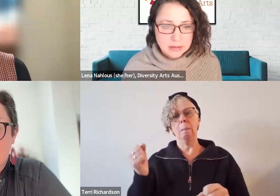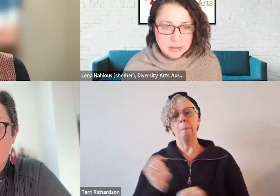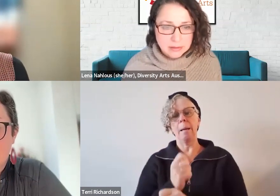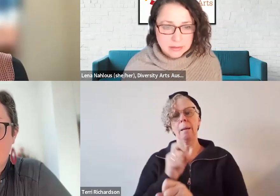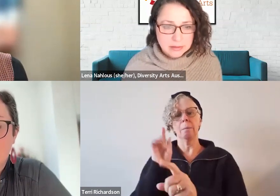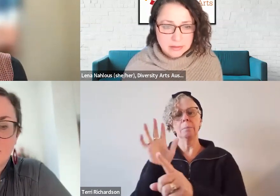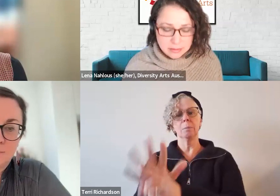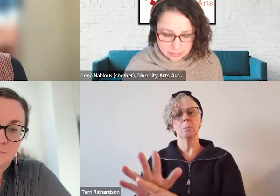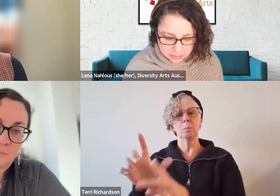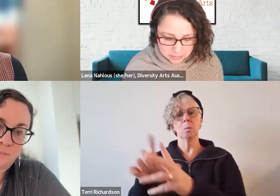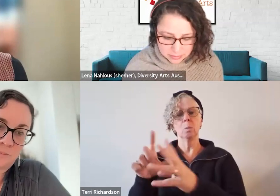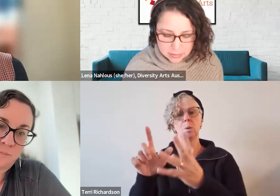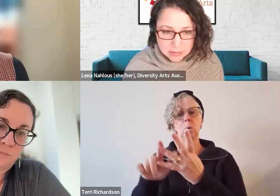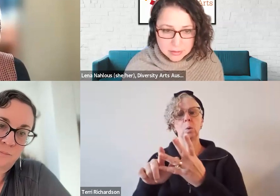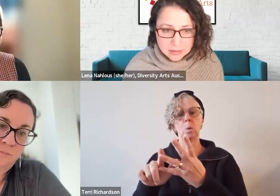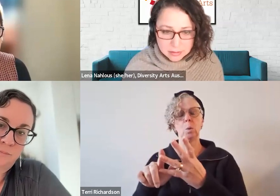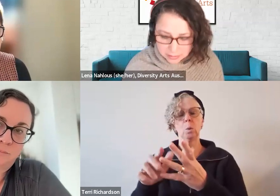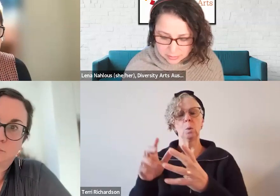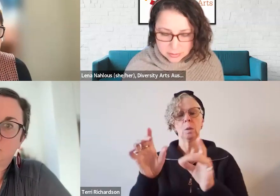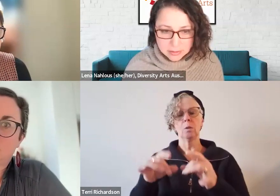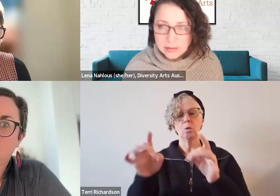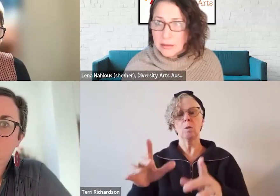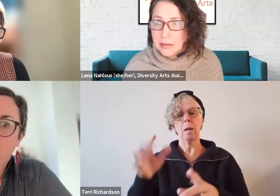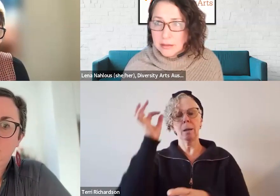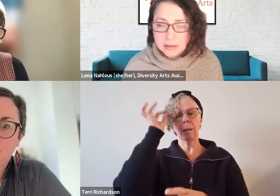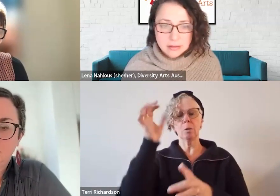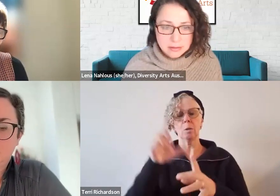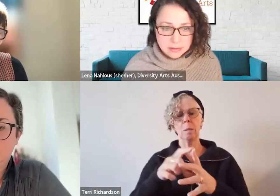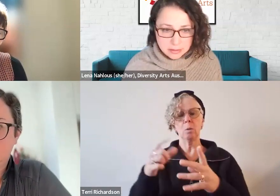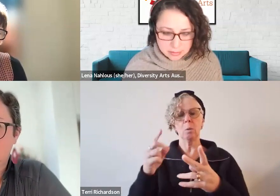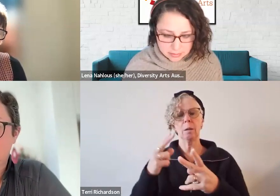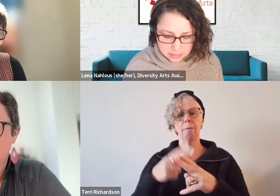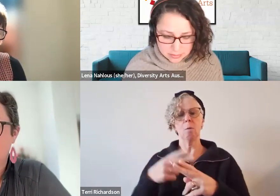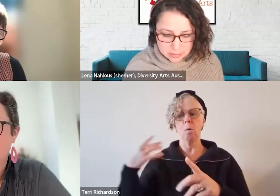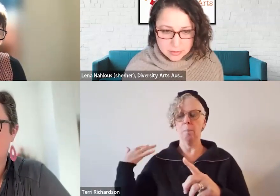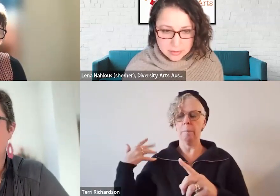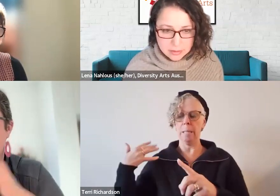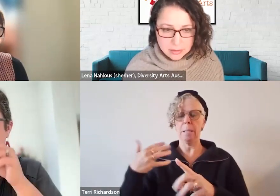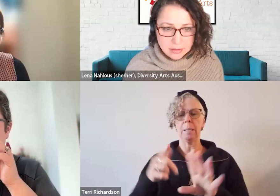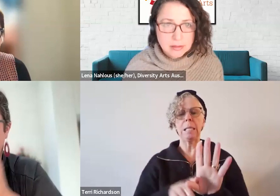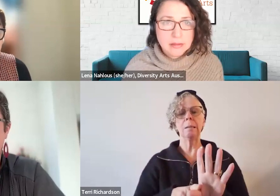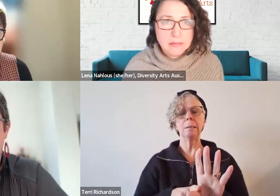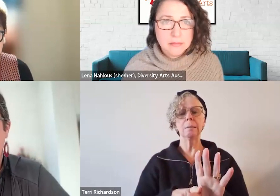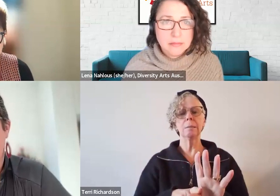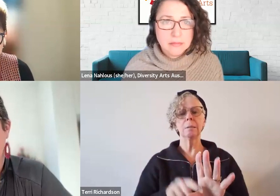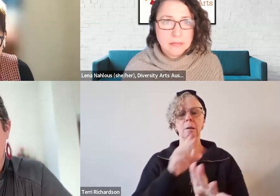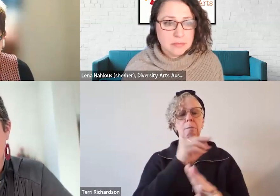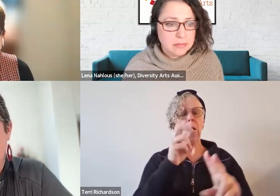The Australia Council has been doing over a number of years now out of the research that Diversity Arts does,